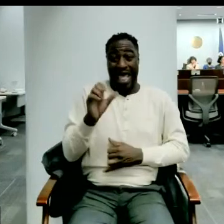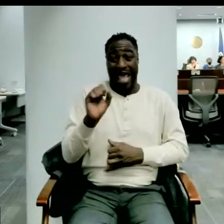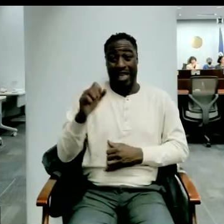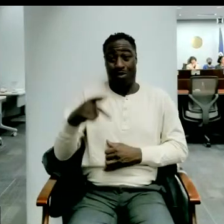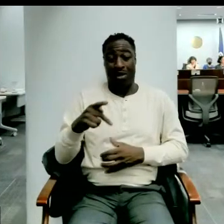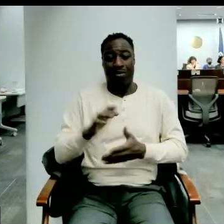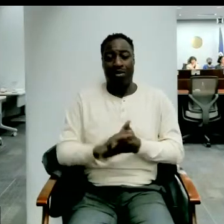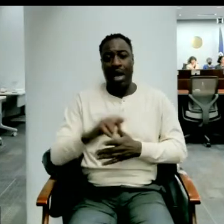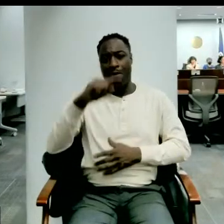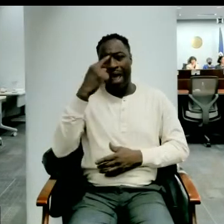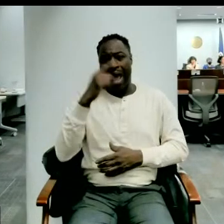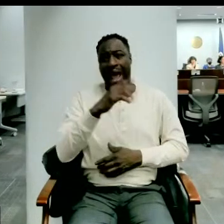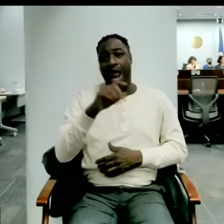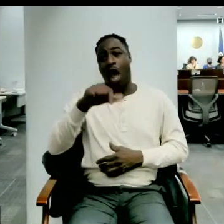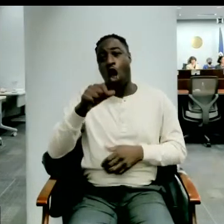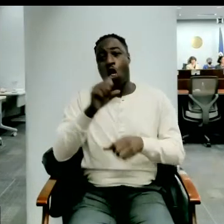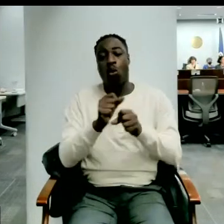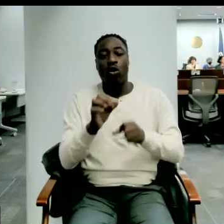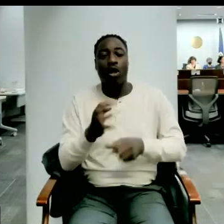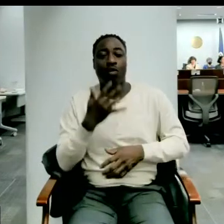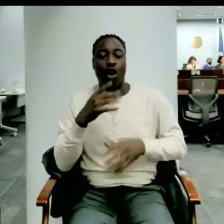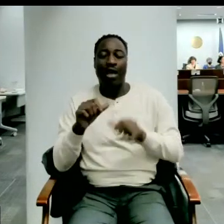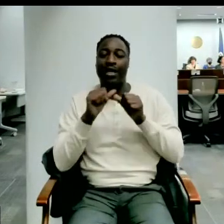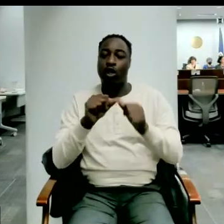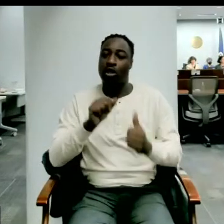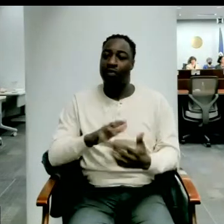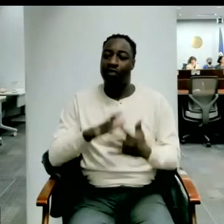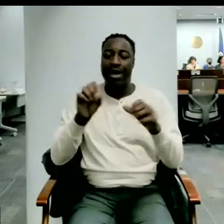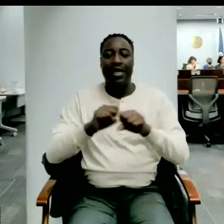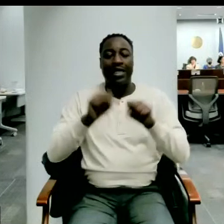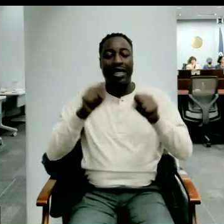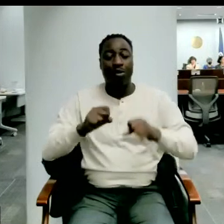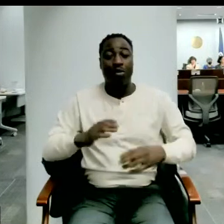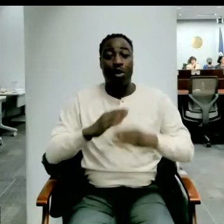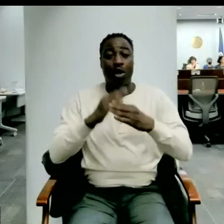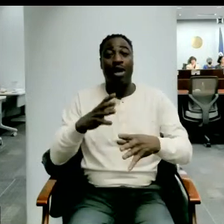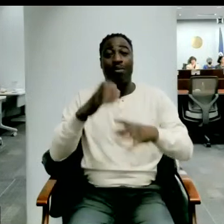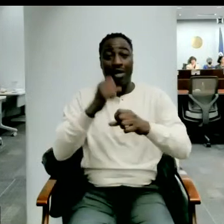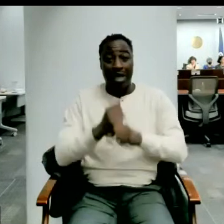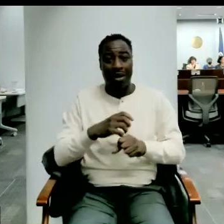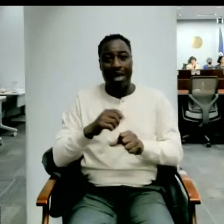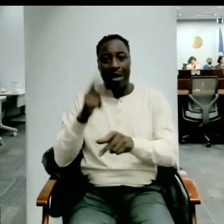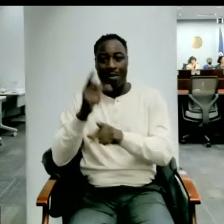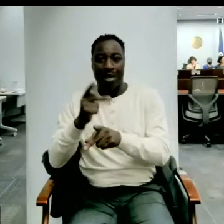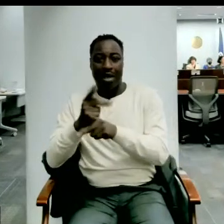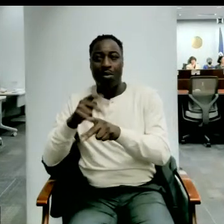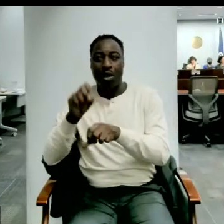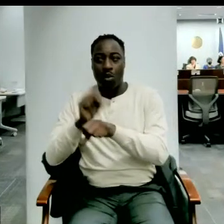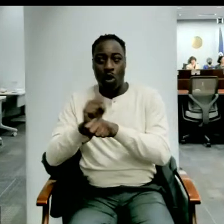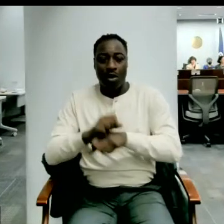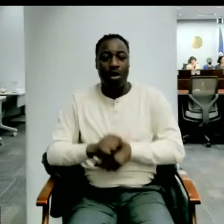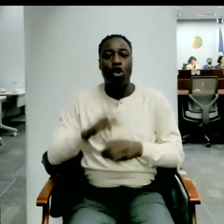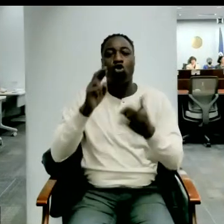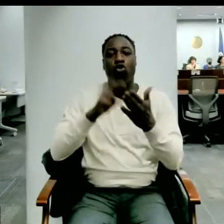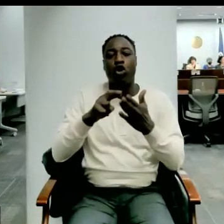Black and other workers of color continue to face systemic barriers in when obtaining and maintaining employment. Research continues to